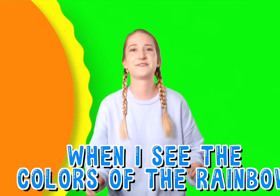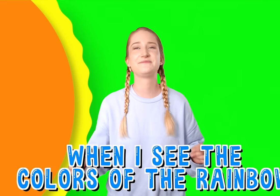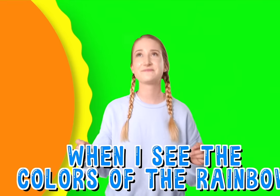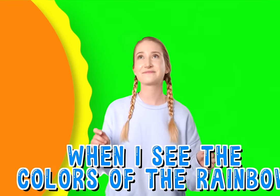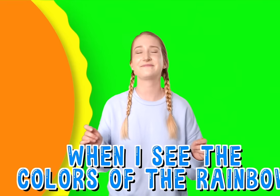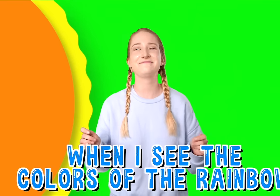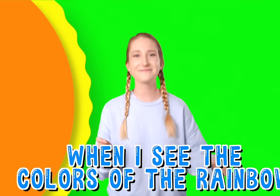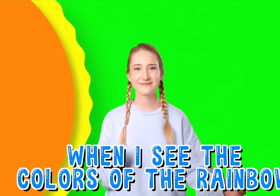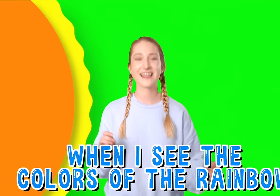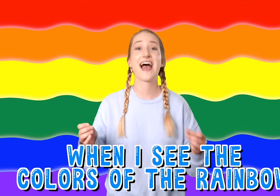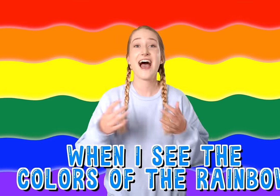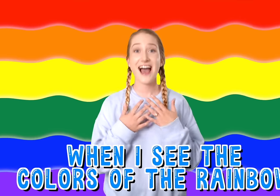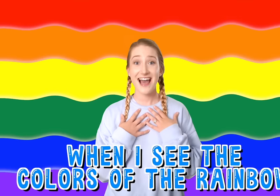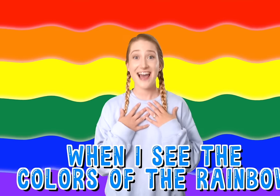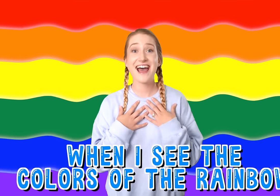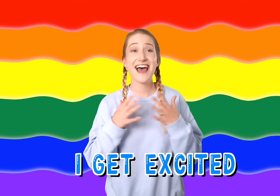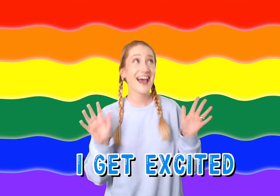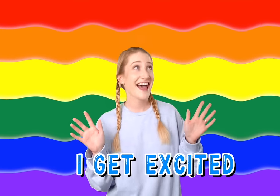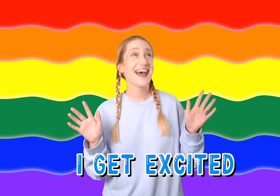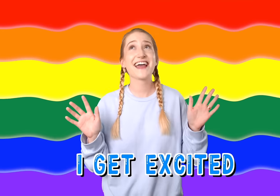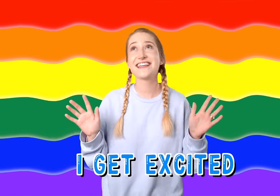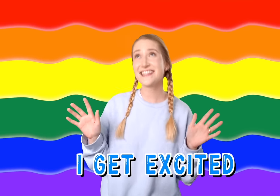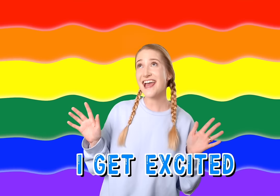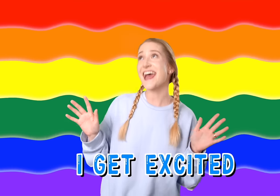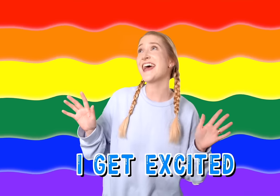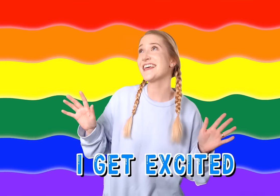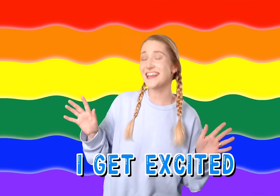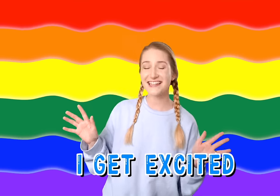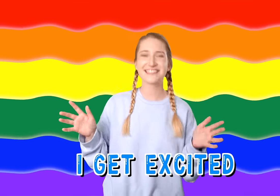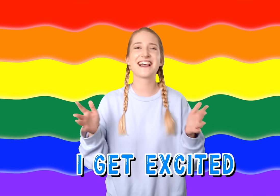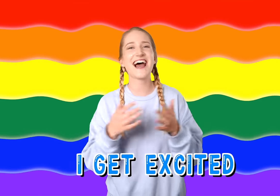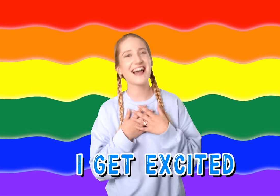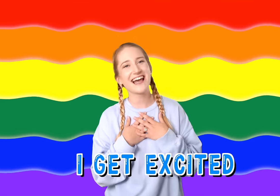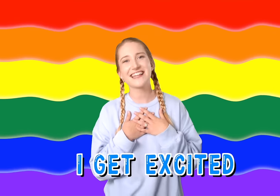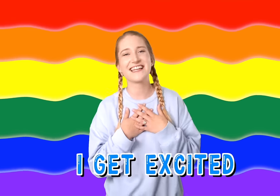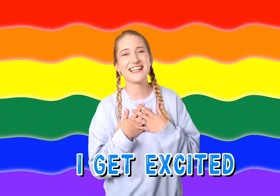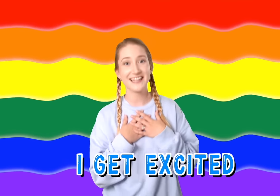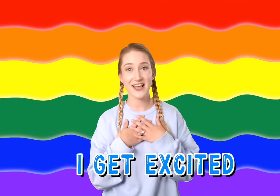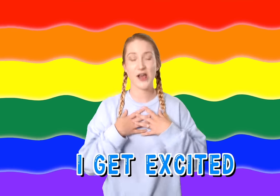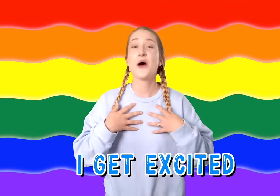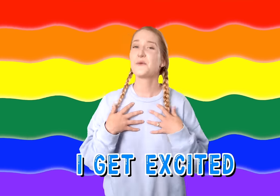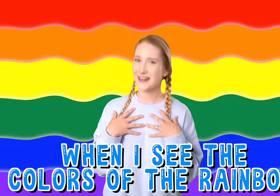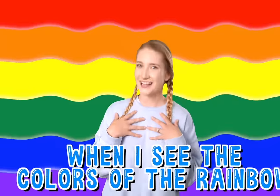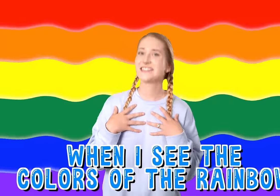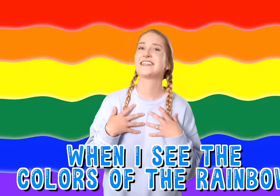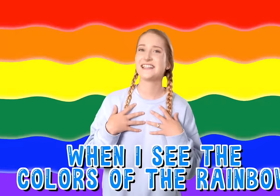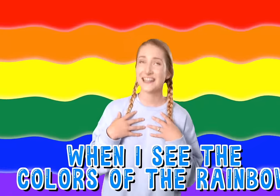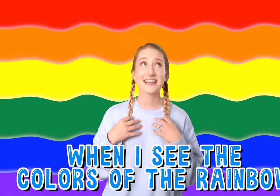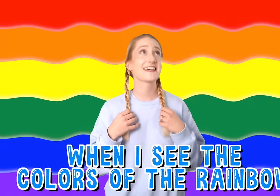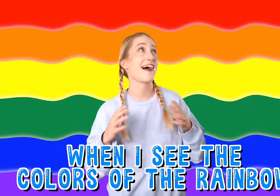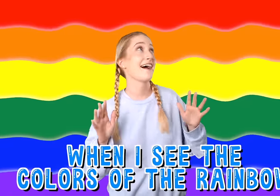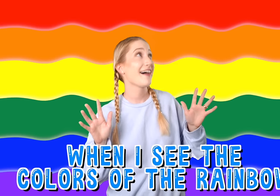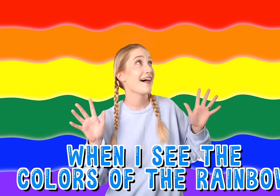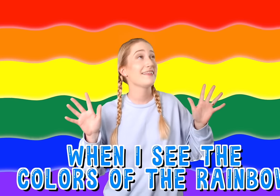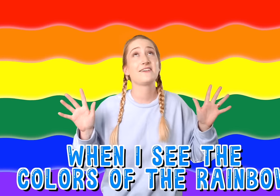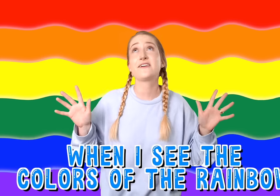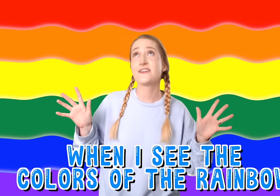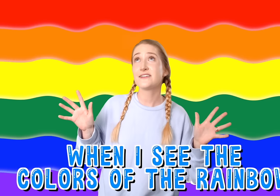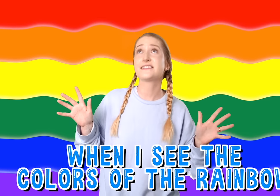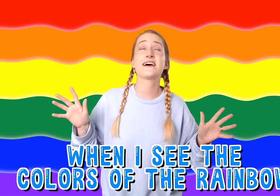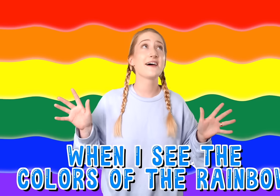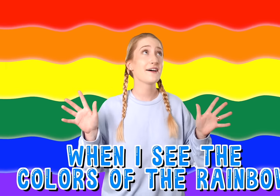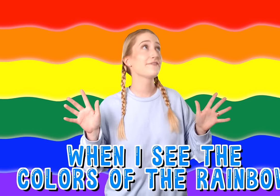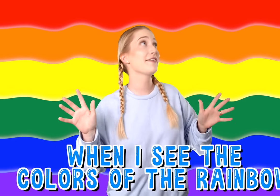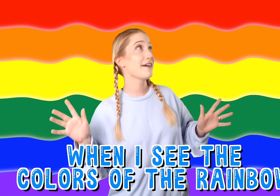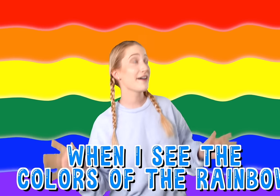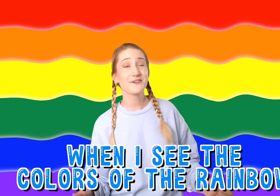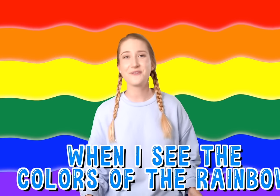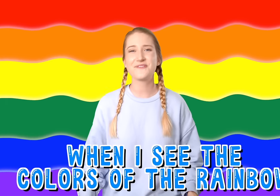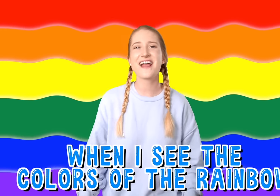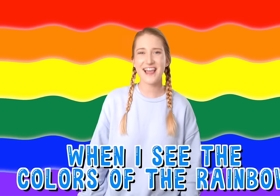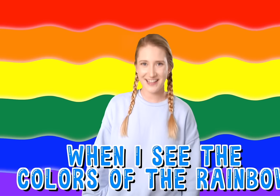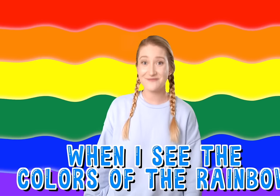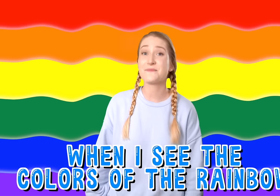I get excited when I see the colors of the rainbow.